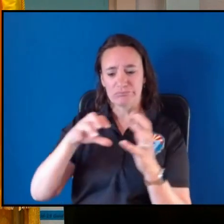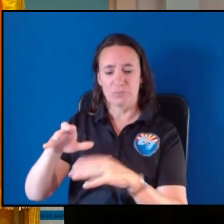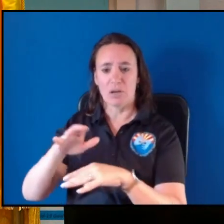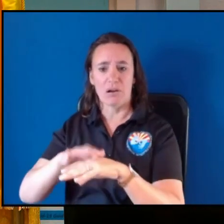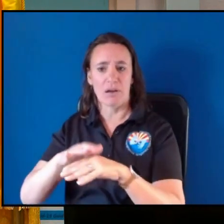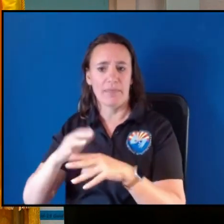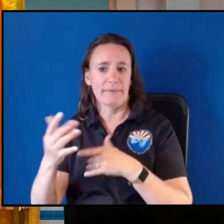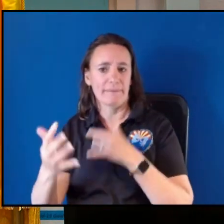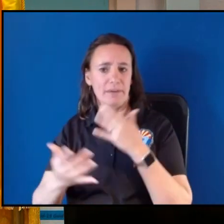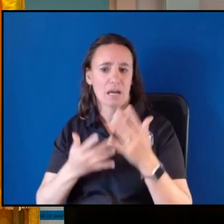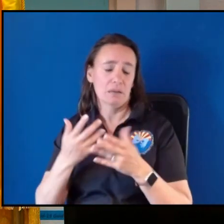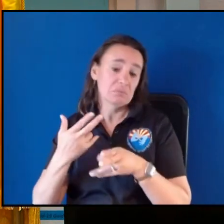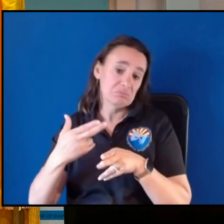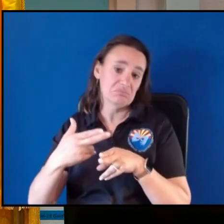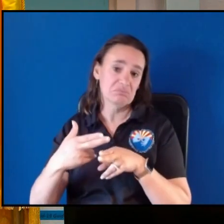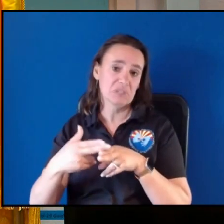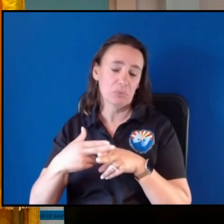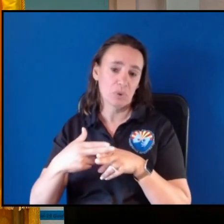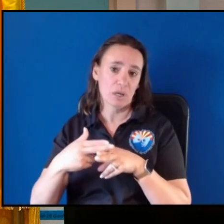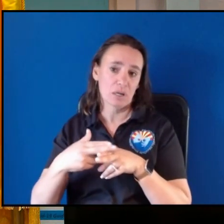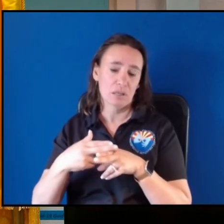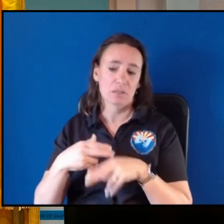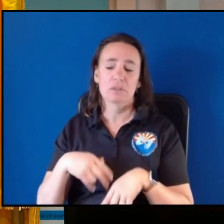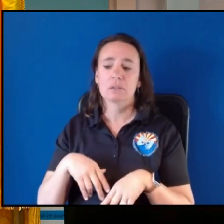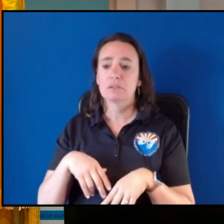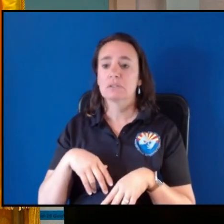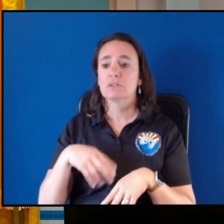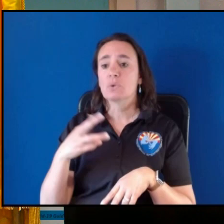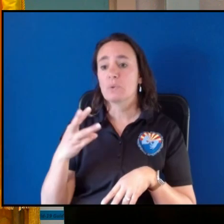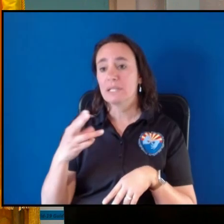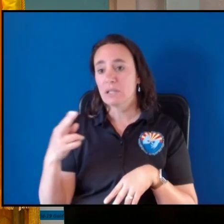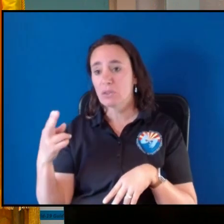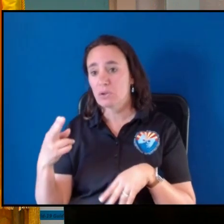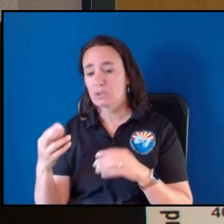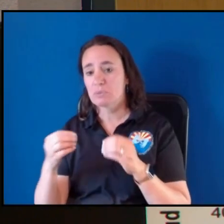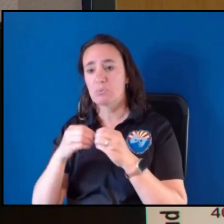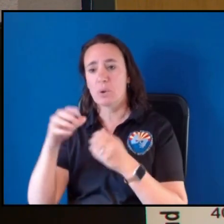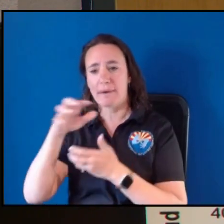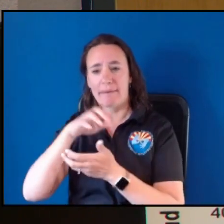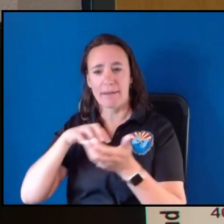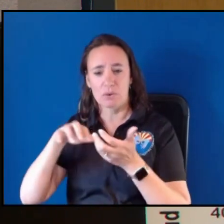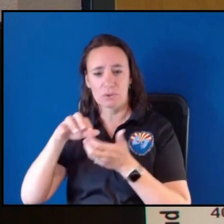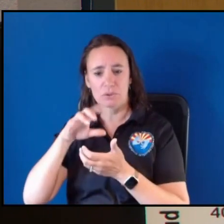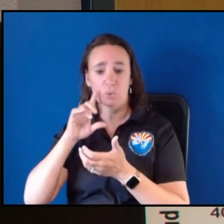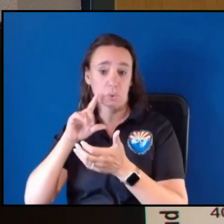Wednesday and Thursday, we definitely see a lot more clouds over the area. We'll see some morning low clouds on the